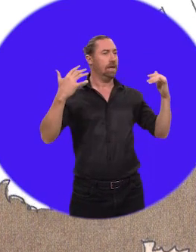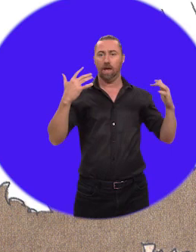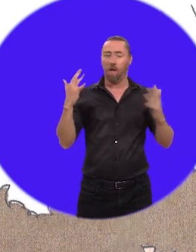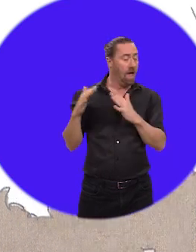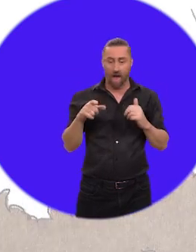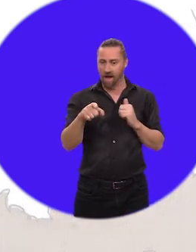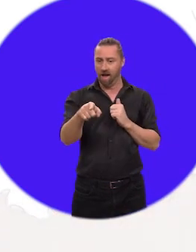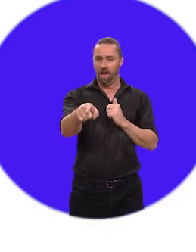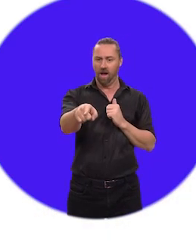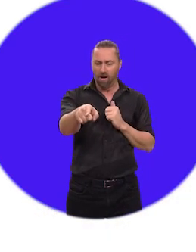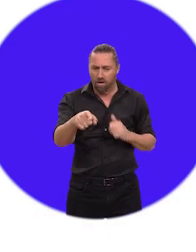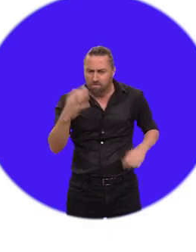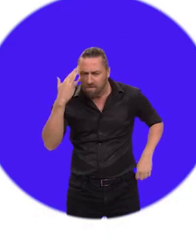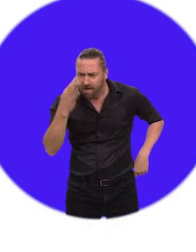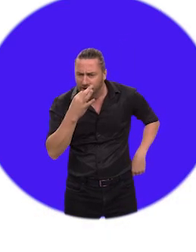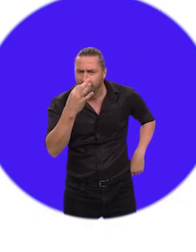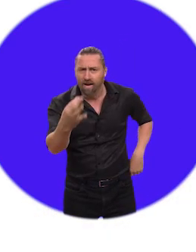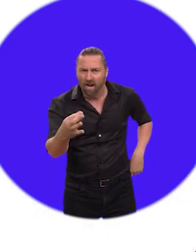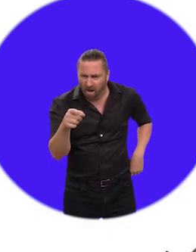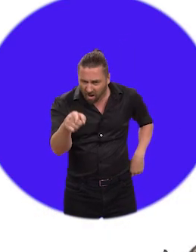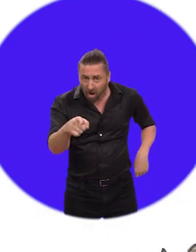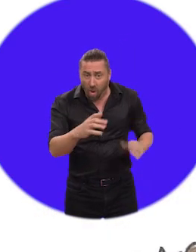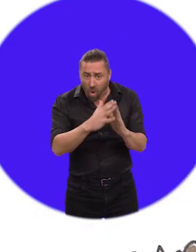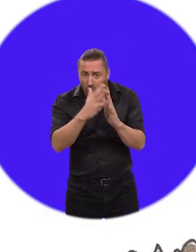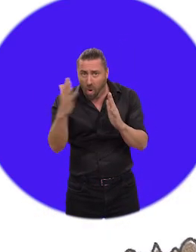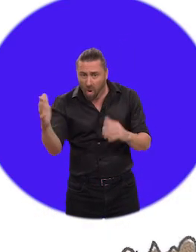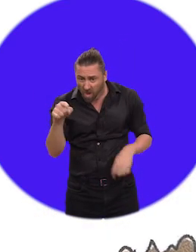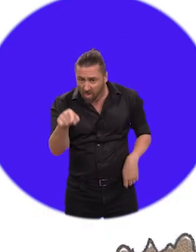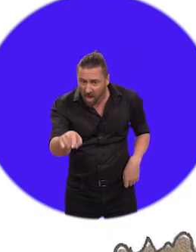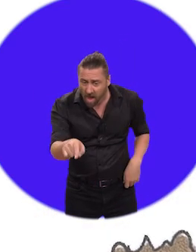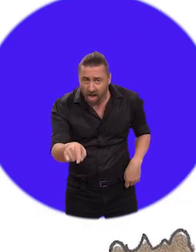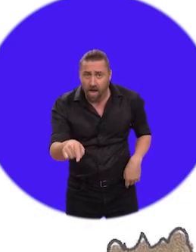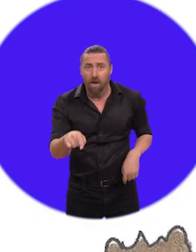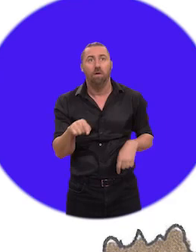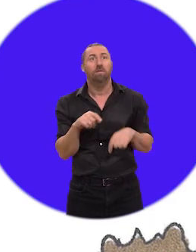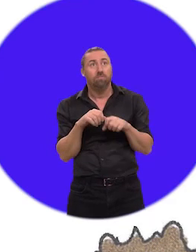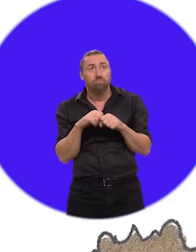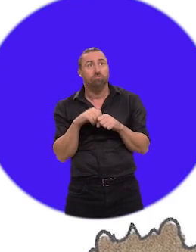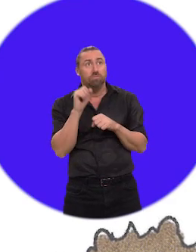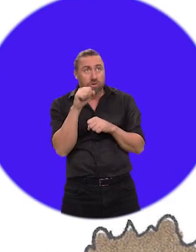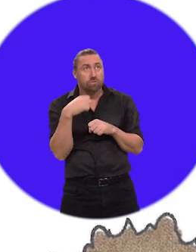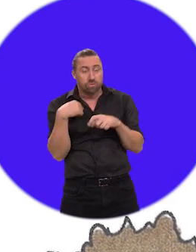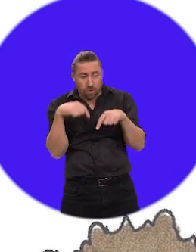"Mary," said Mum, "have you been there the whole time?" "Yes," whispered Mary.